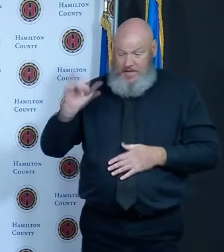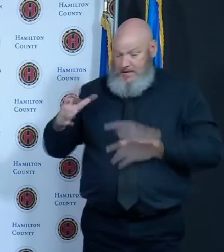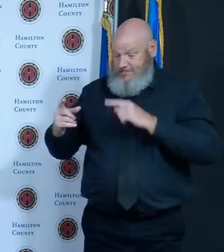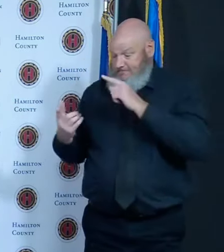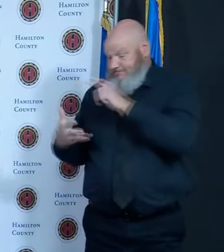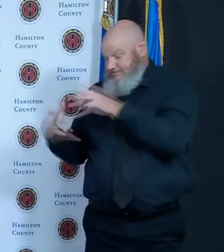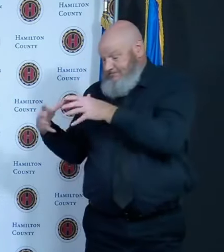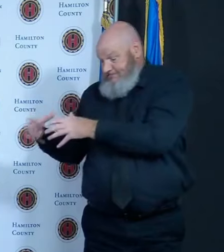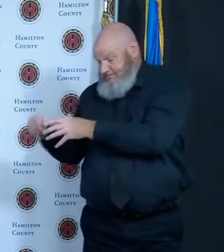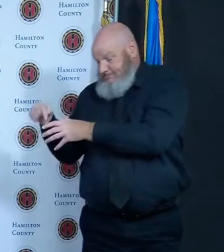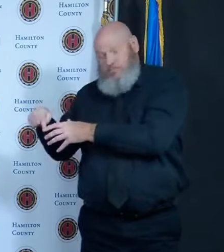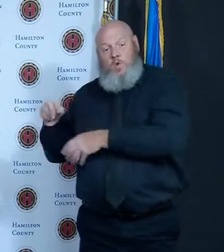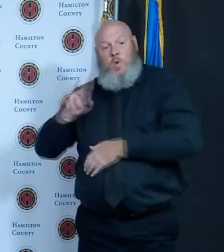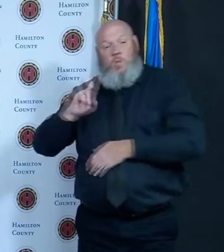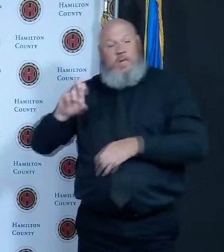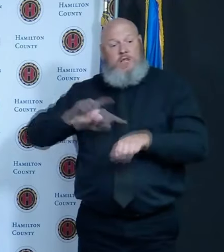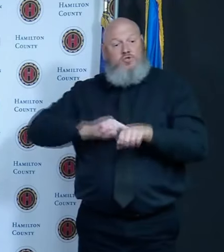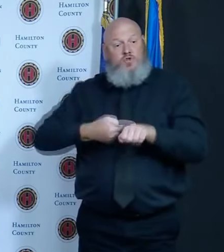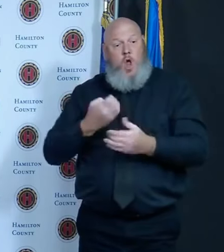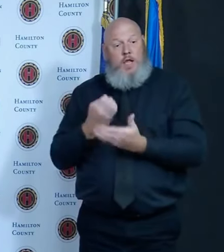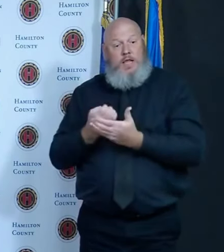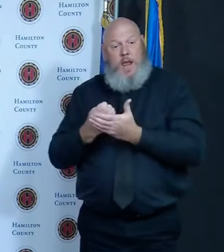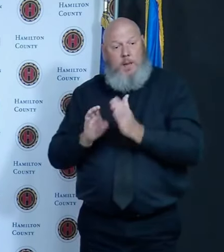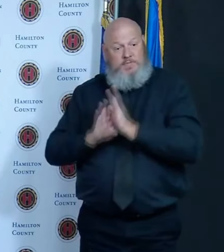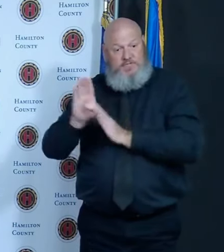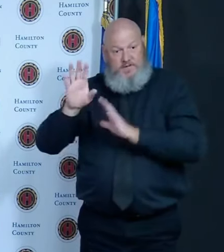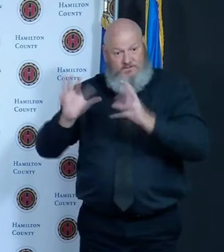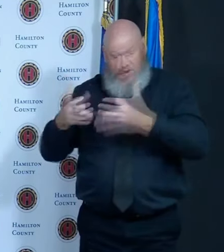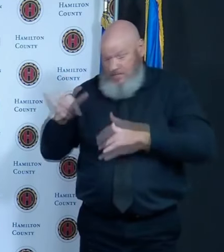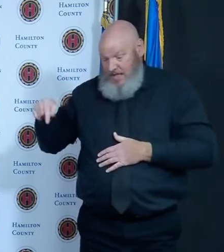pulling together they started you may have seen the wonderful collaboration of